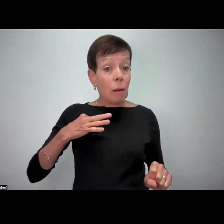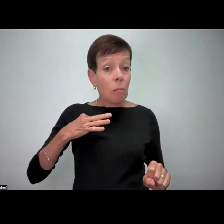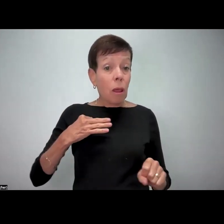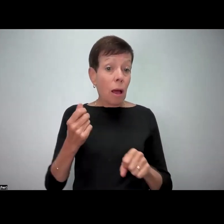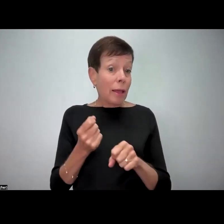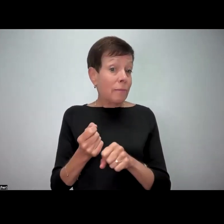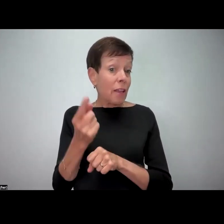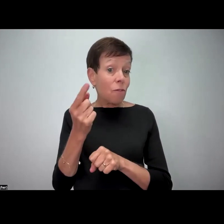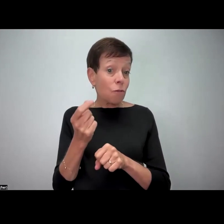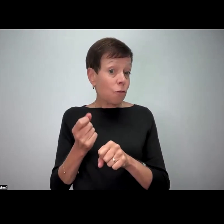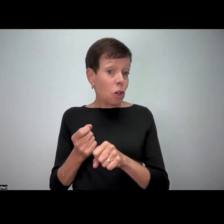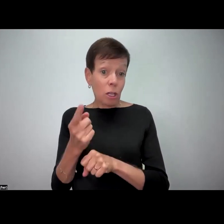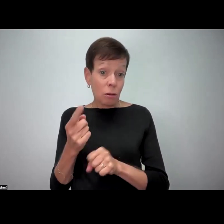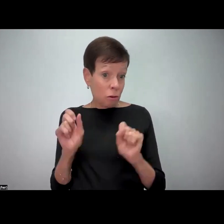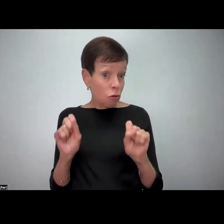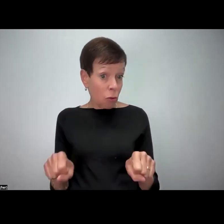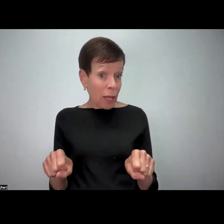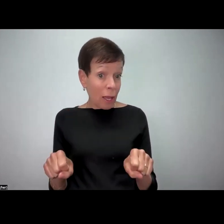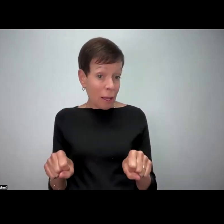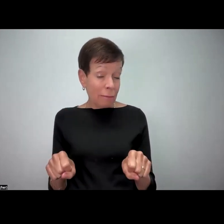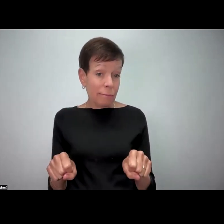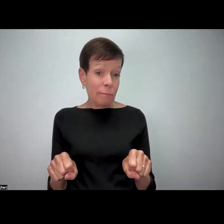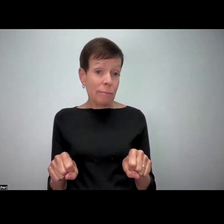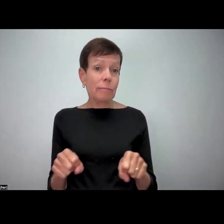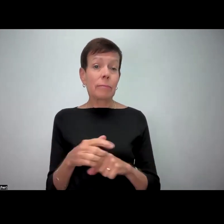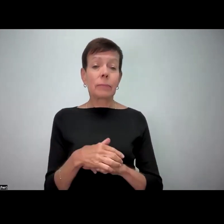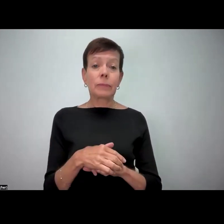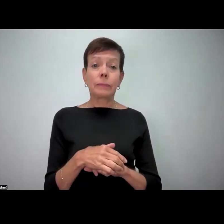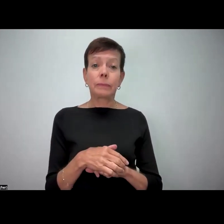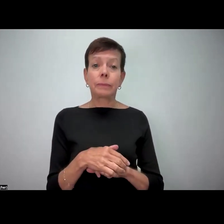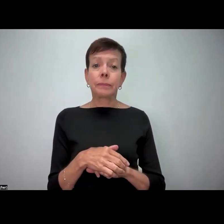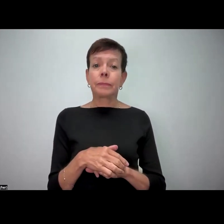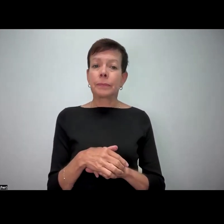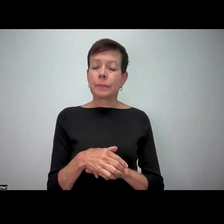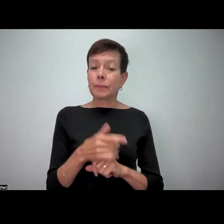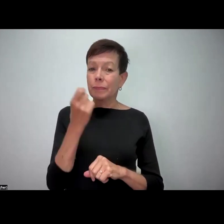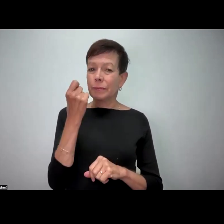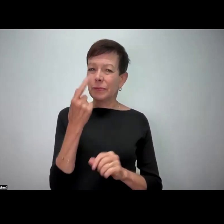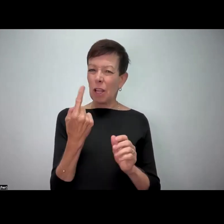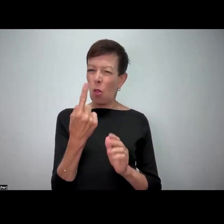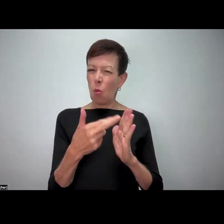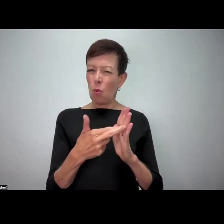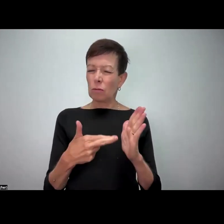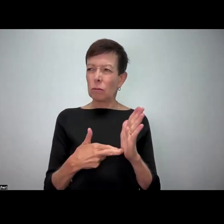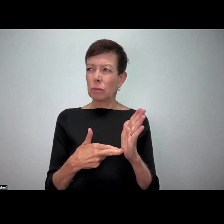organization wants to do a project every year, the only stipulation there is that the previous year's